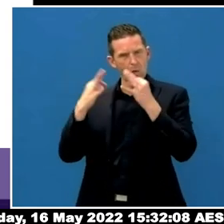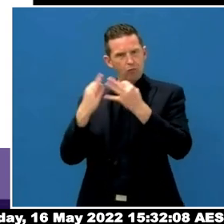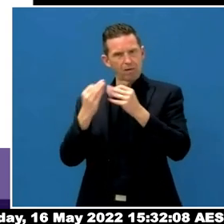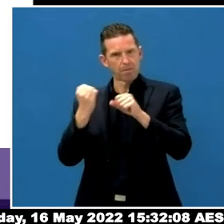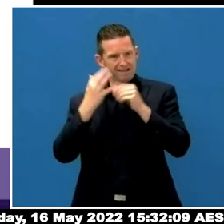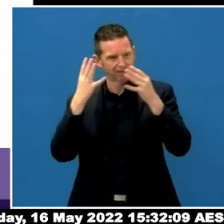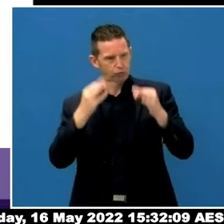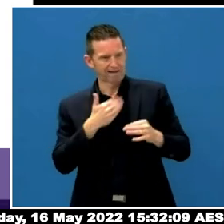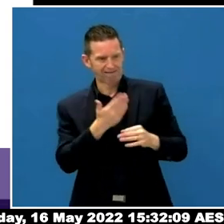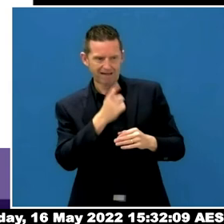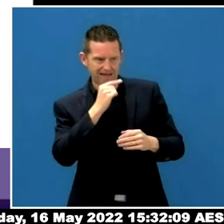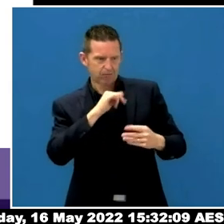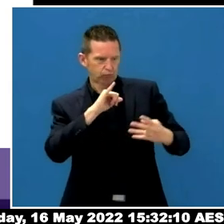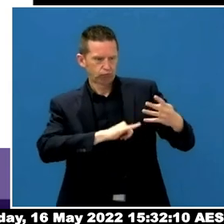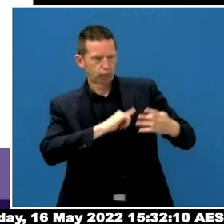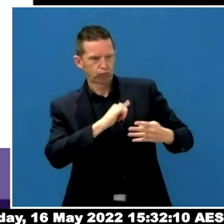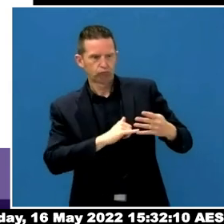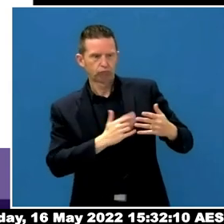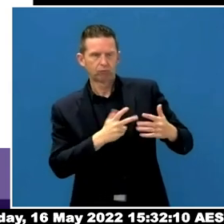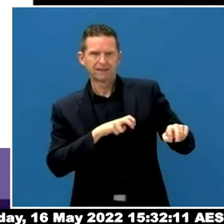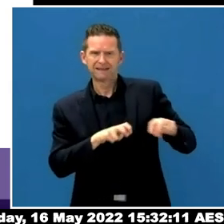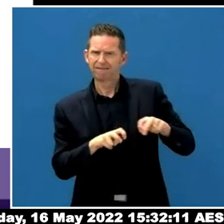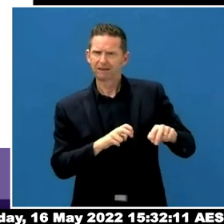At first we didn't get any choice.